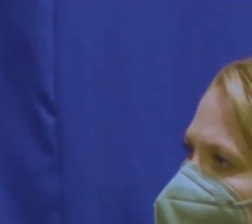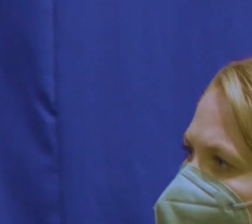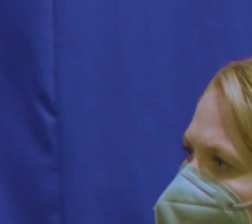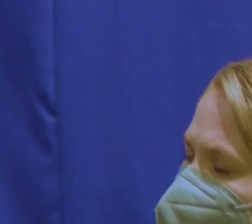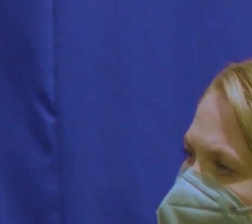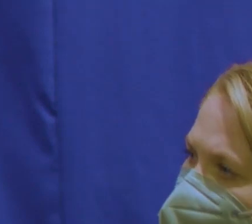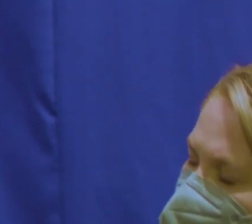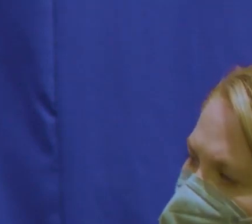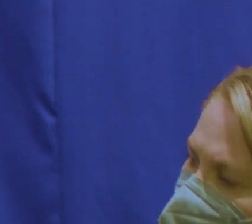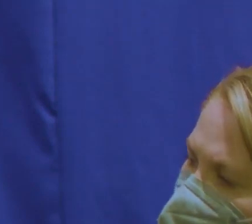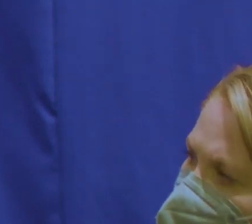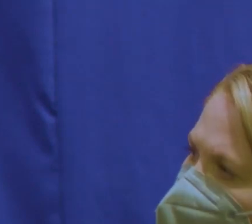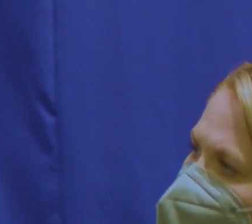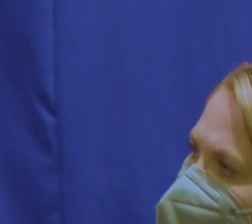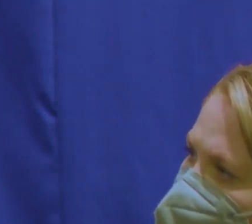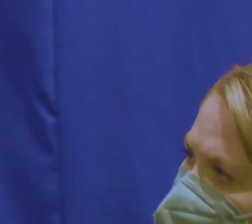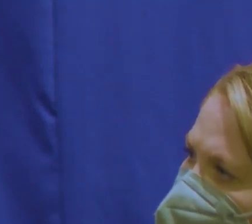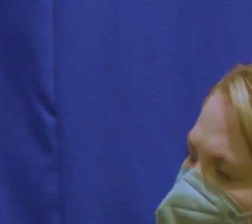Tricia: It would be nice...